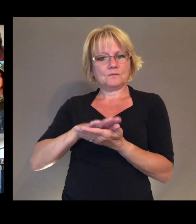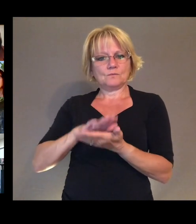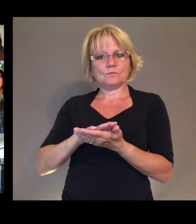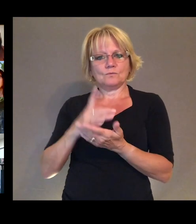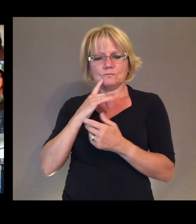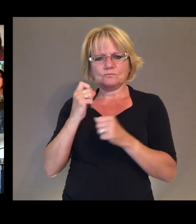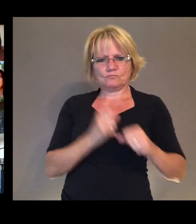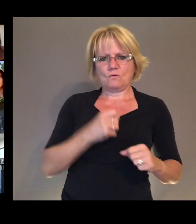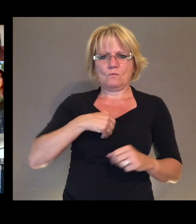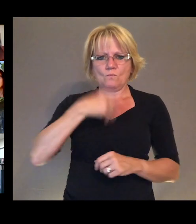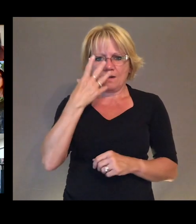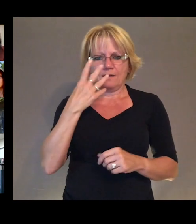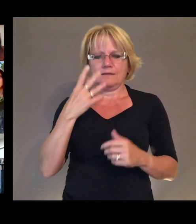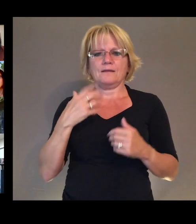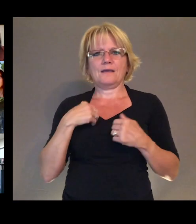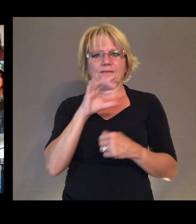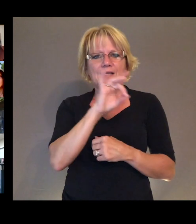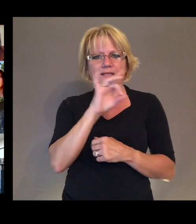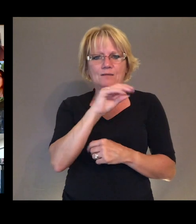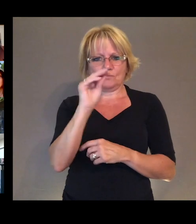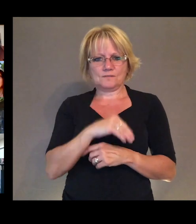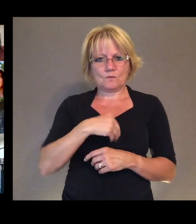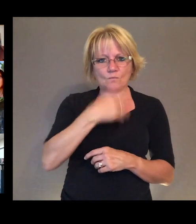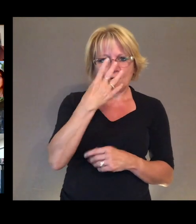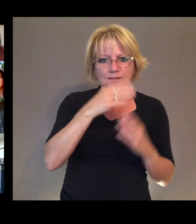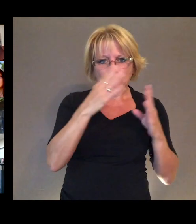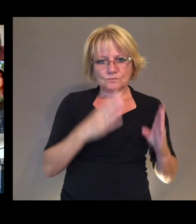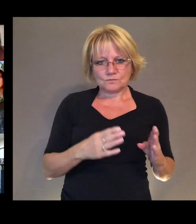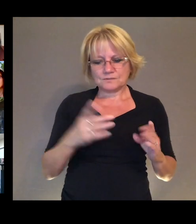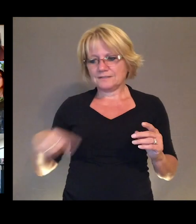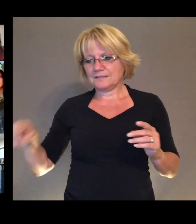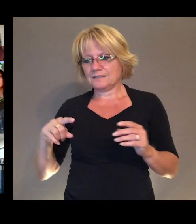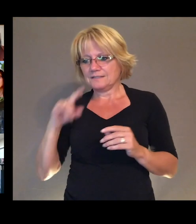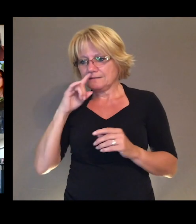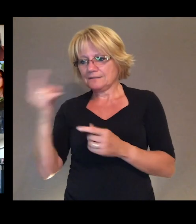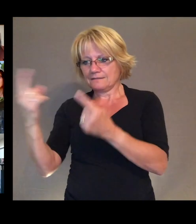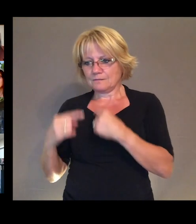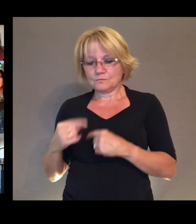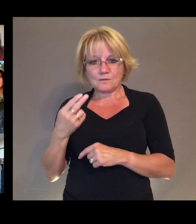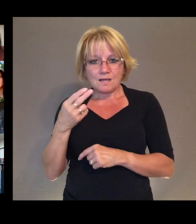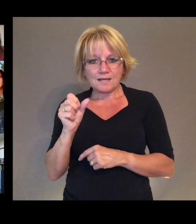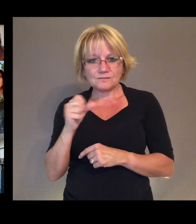So we have about 88% white students. These kids come to our high school, they're thrown into classes.